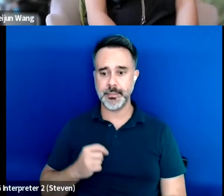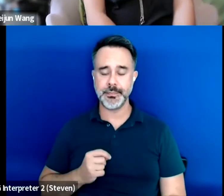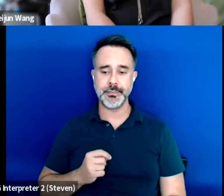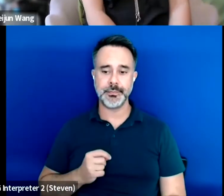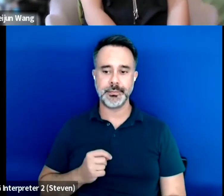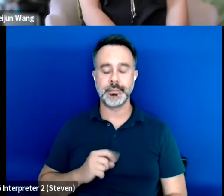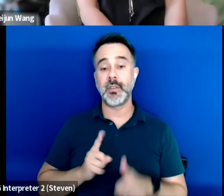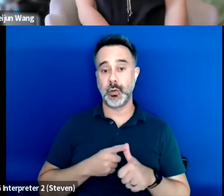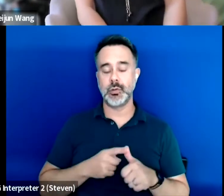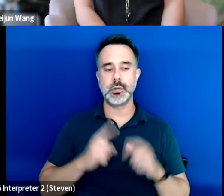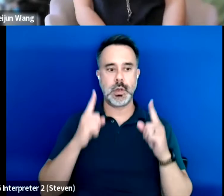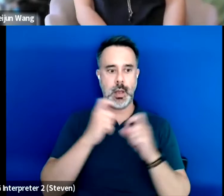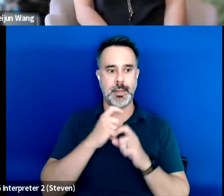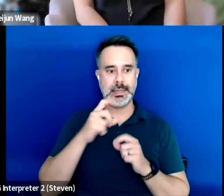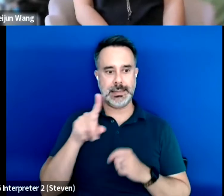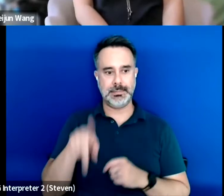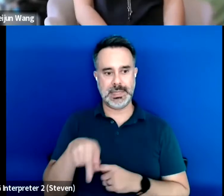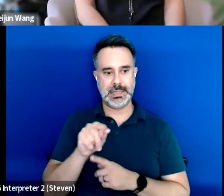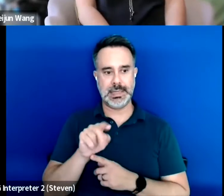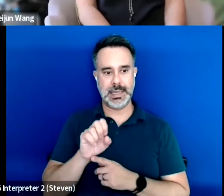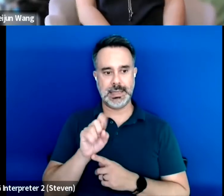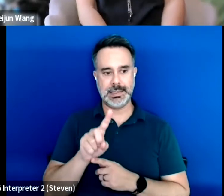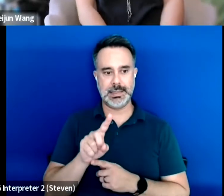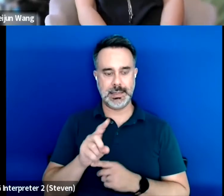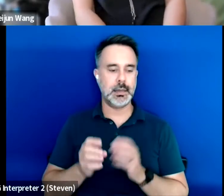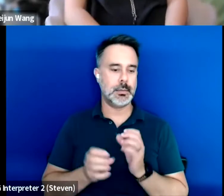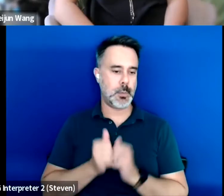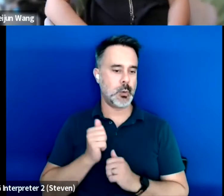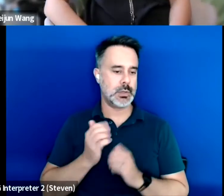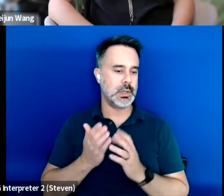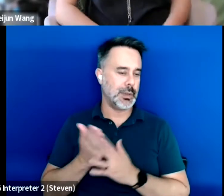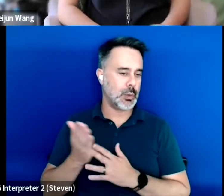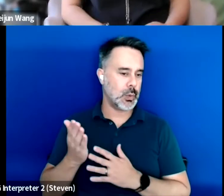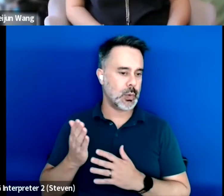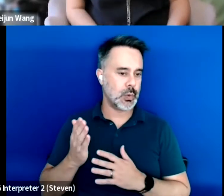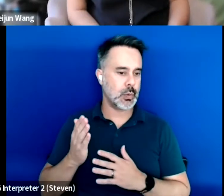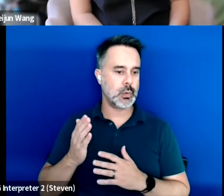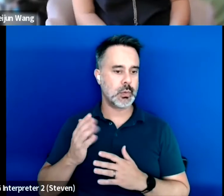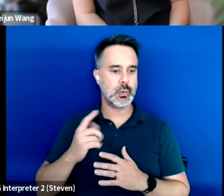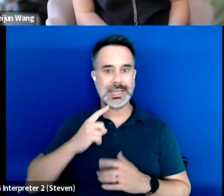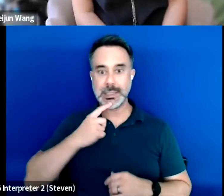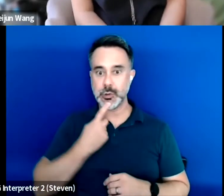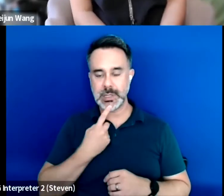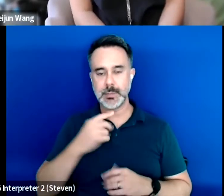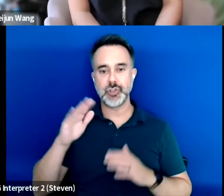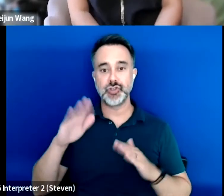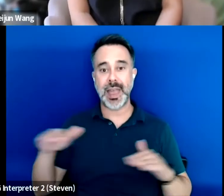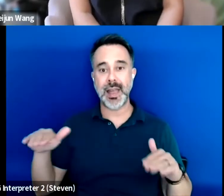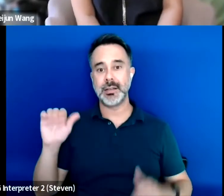like, the brokenness of the person and -- and here they're broken and look at all the crazy,